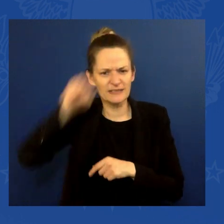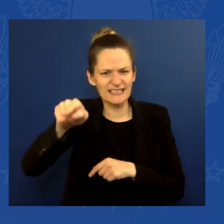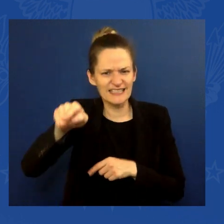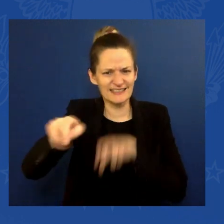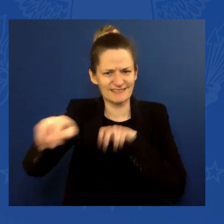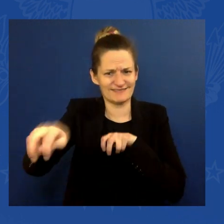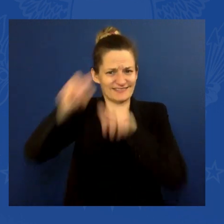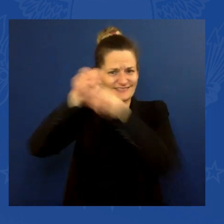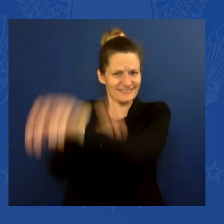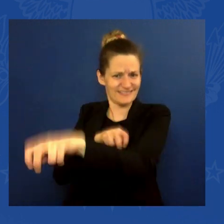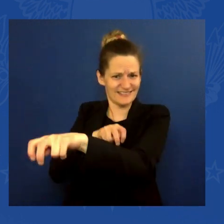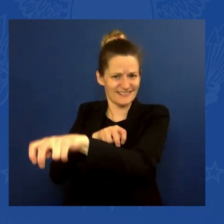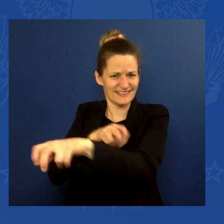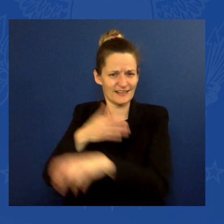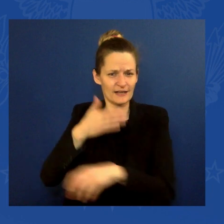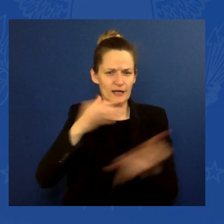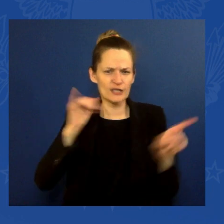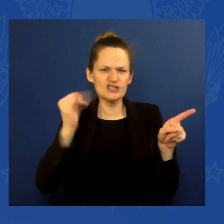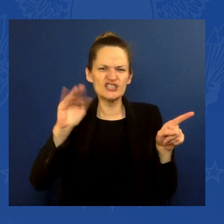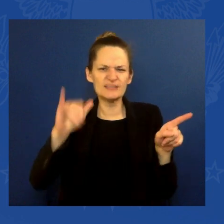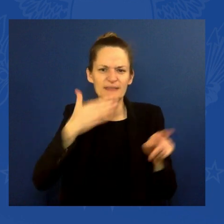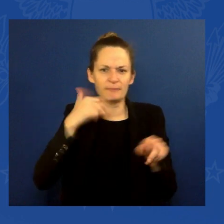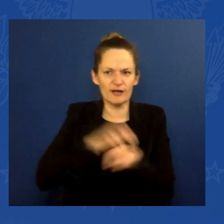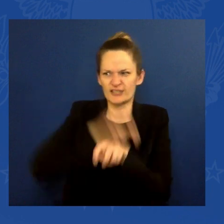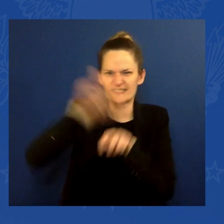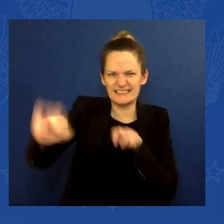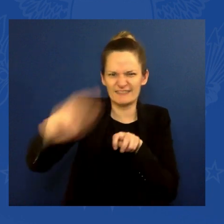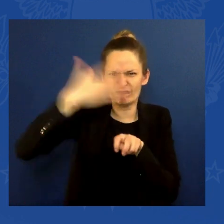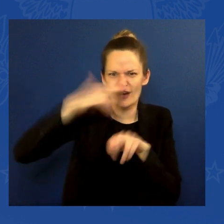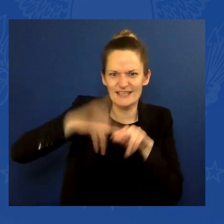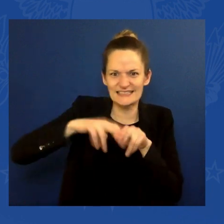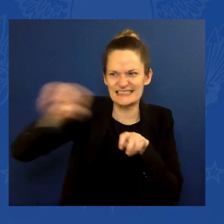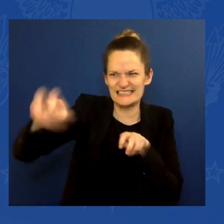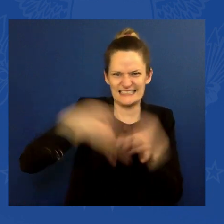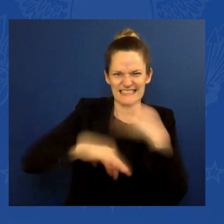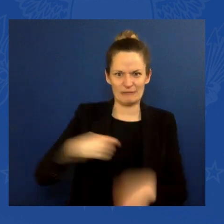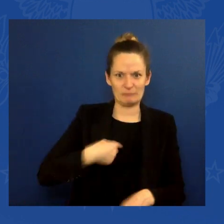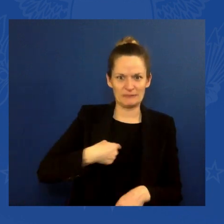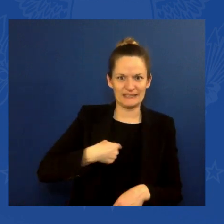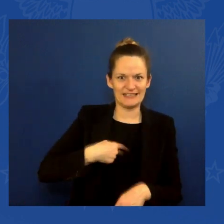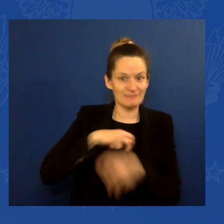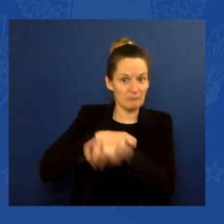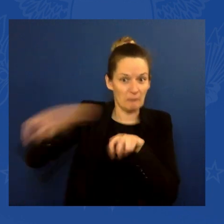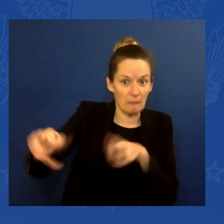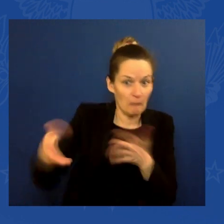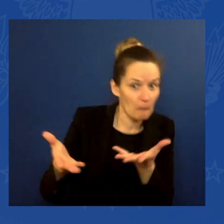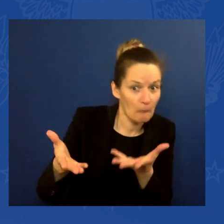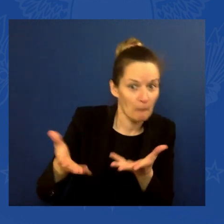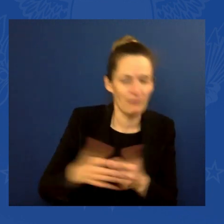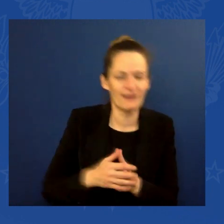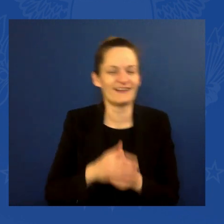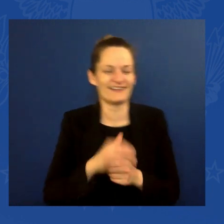You're a hell of a brother. As a matter of fact, Taoiseach, Micheál --